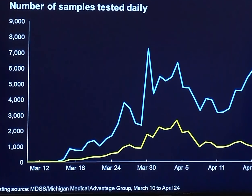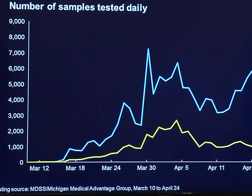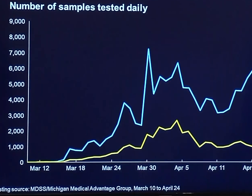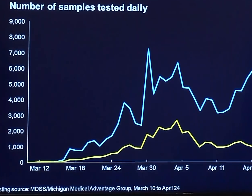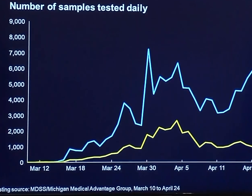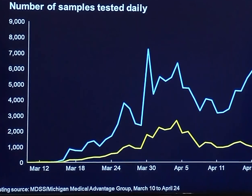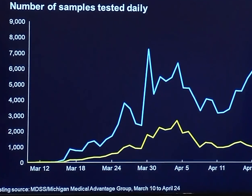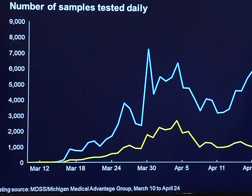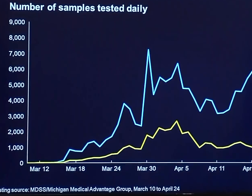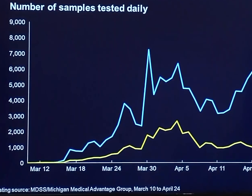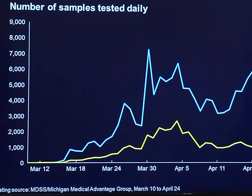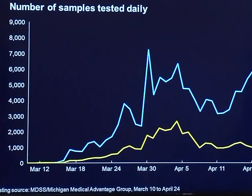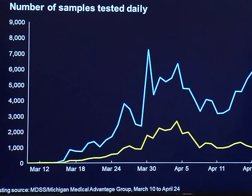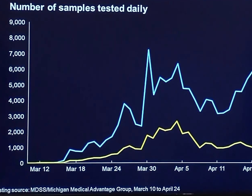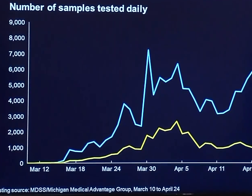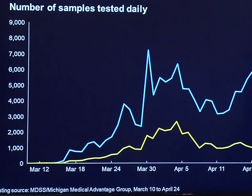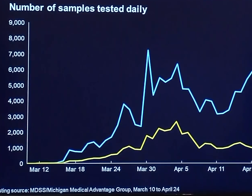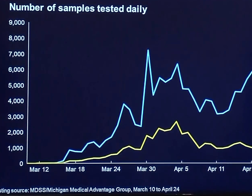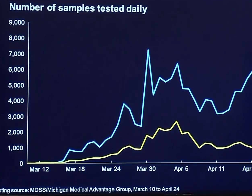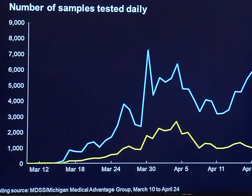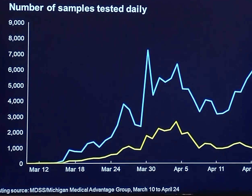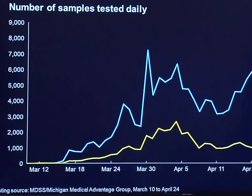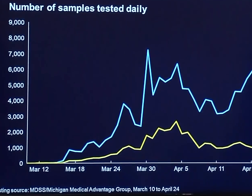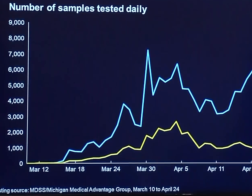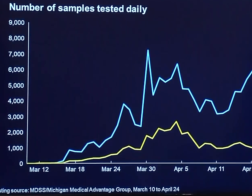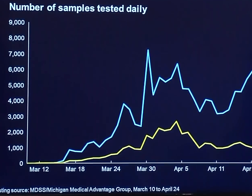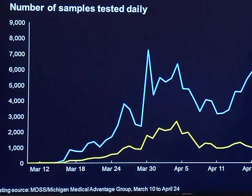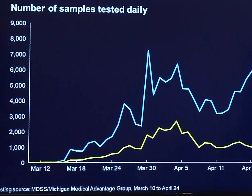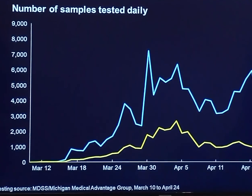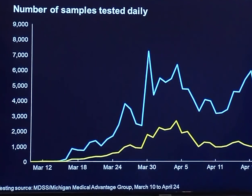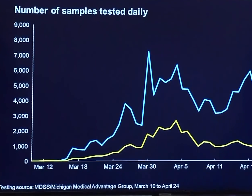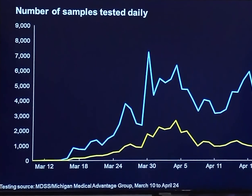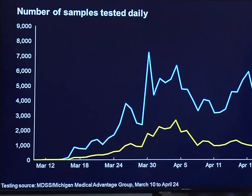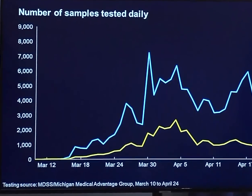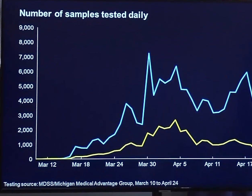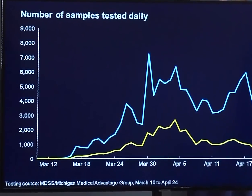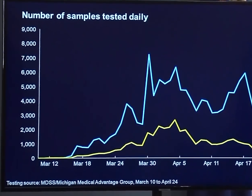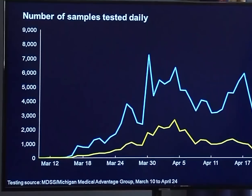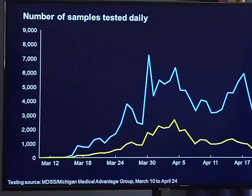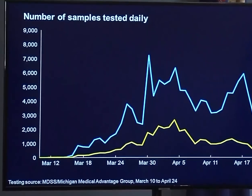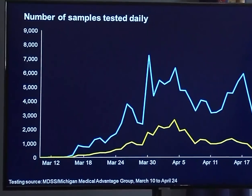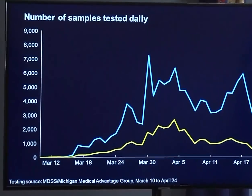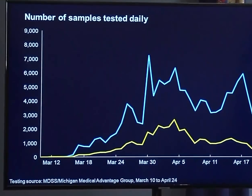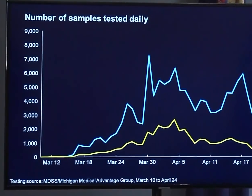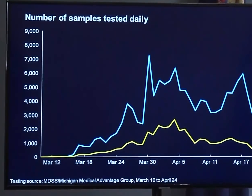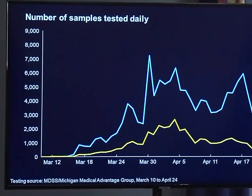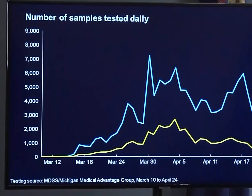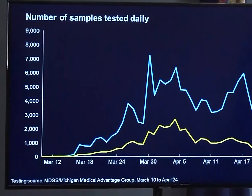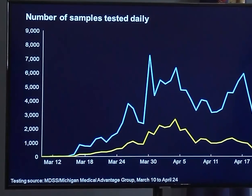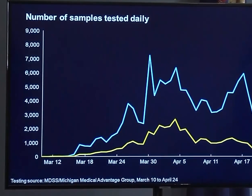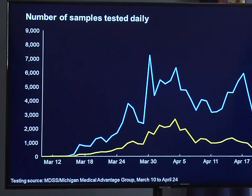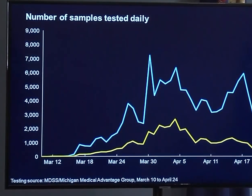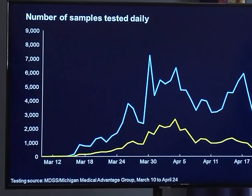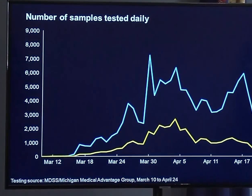THOSE WHO HAVE TAKEN TO SERIOUSLY OVER THE PAST SEVEN WEEKS, YOU HAVE SAVED COUNTLESS LIVES. WE FOR A POSITION TO START THINKING ABOUT WHAT THE FUTURE